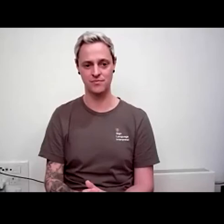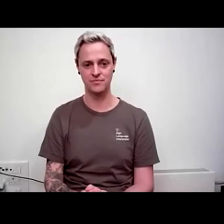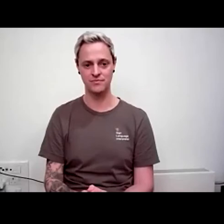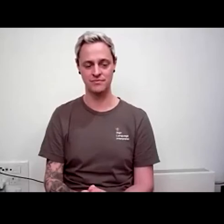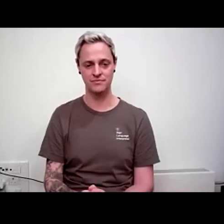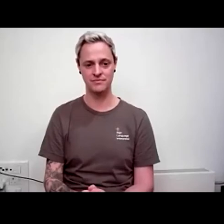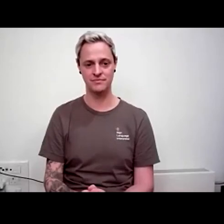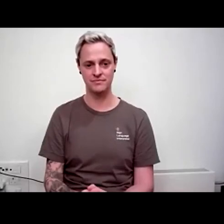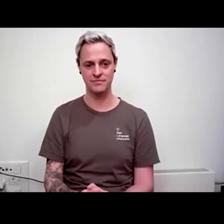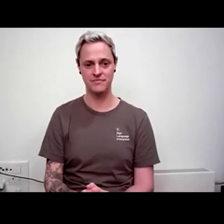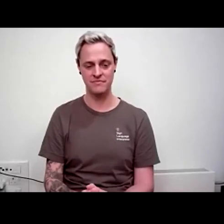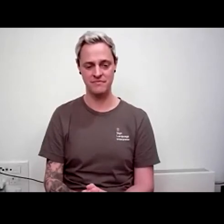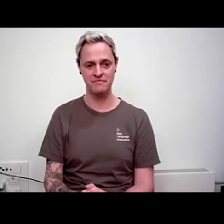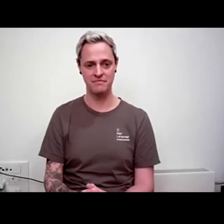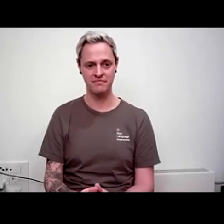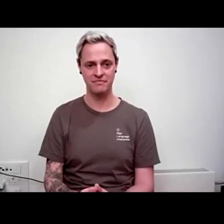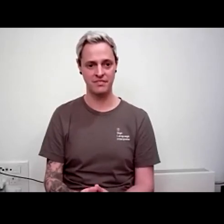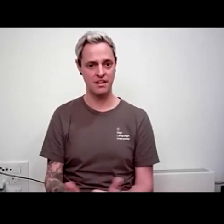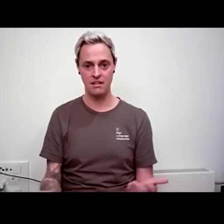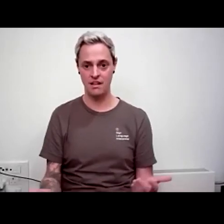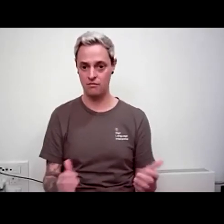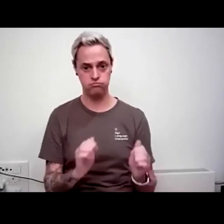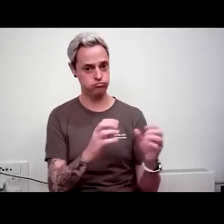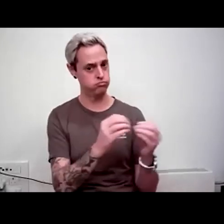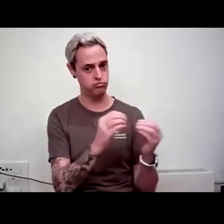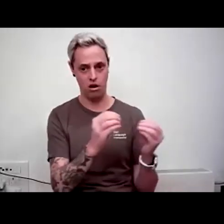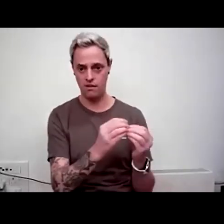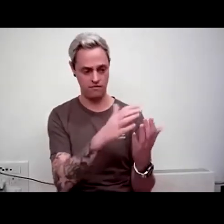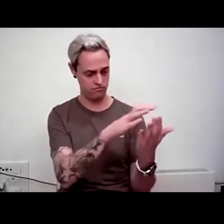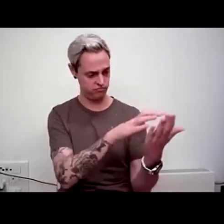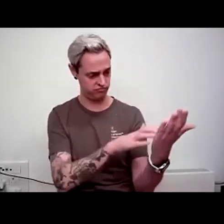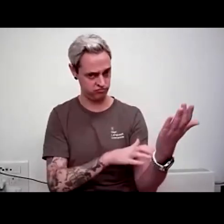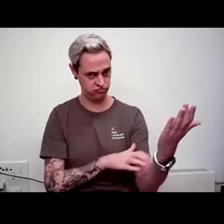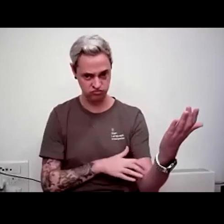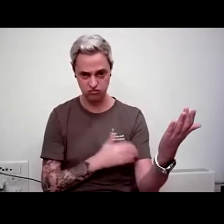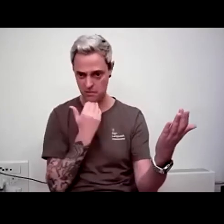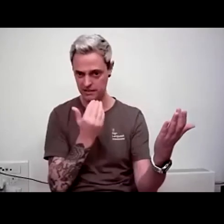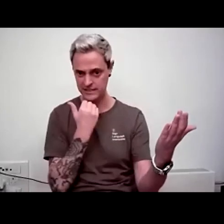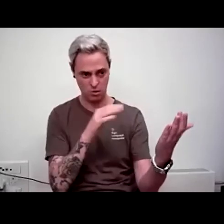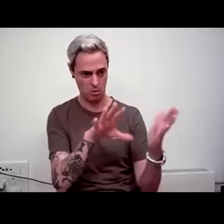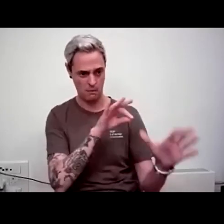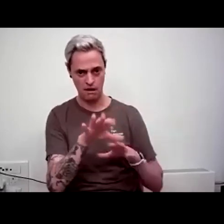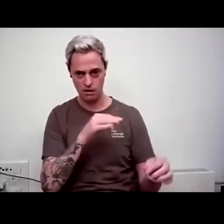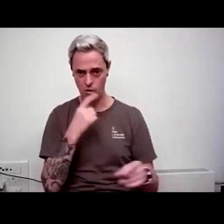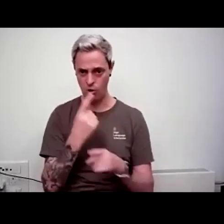There is so much in Brian's paper that I could focus on or that I could comment on.